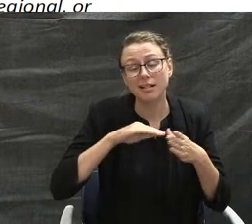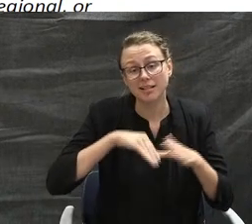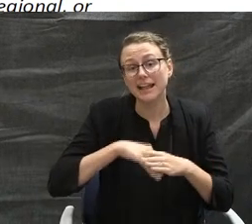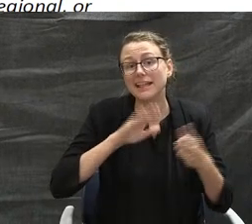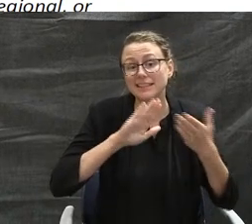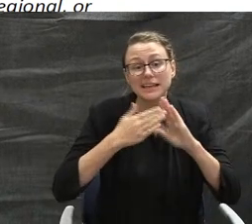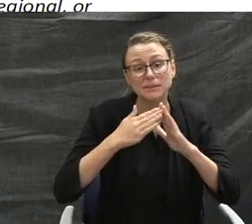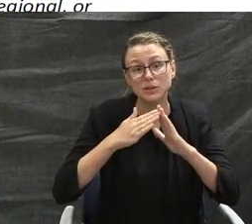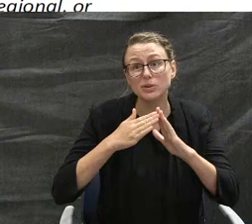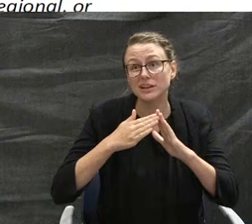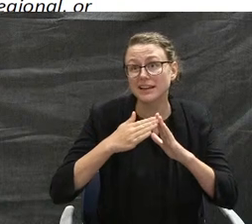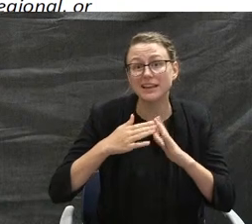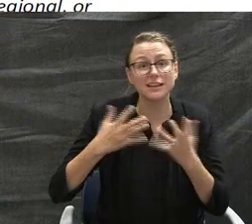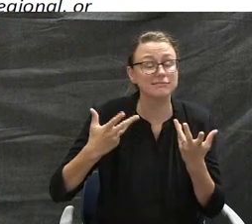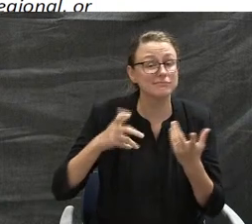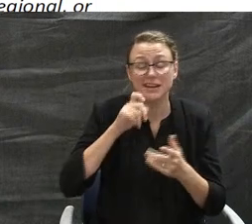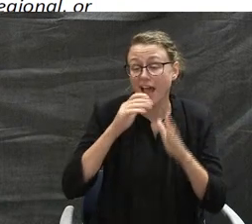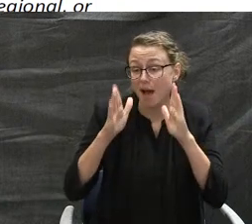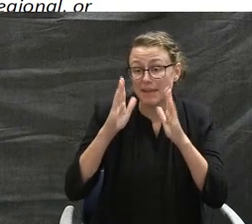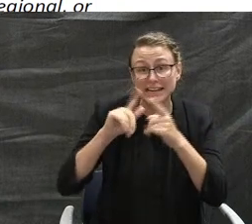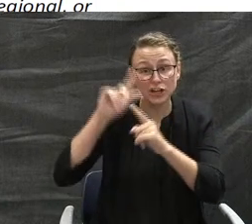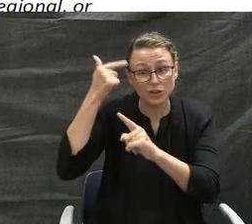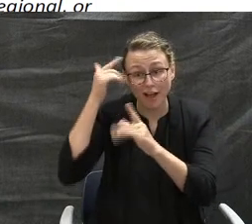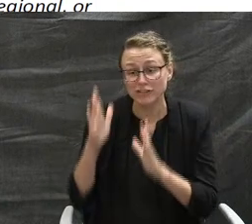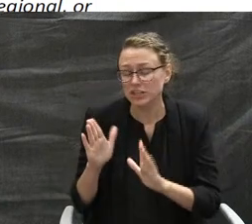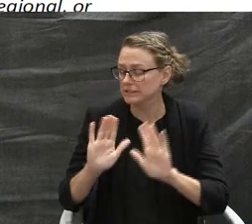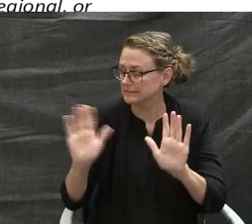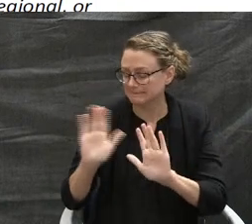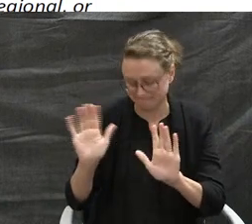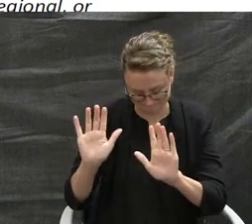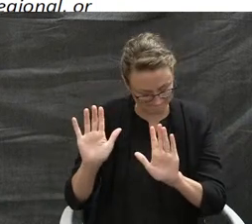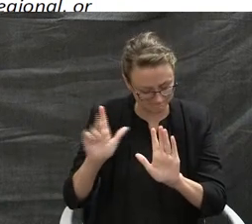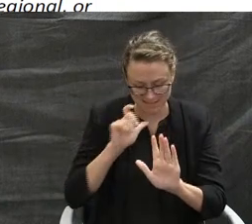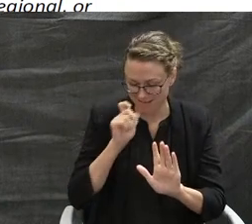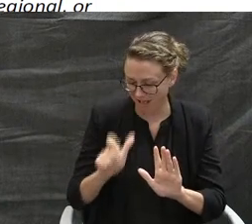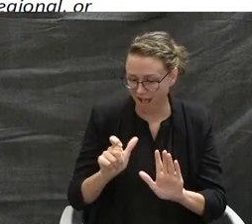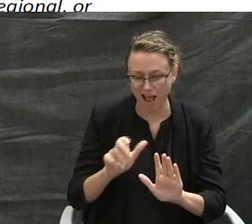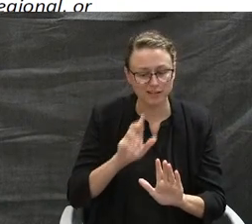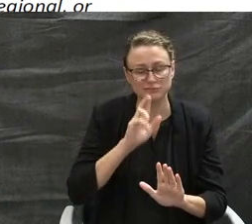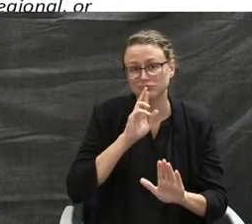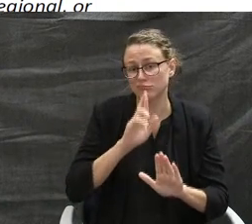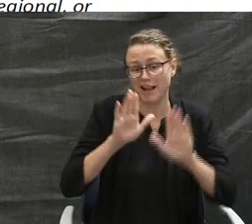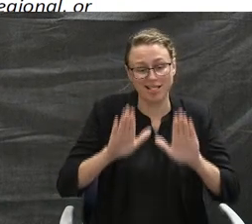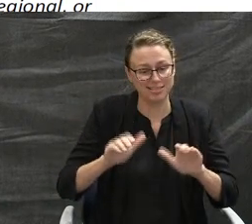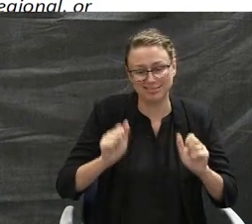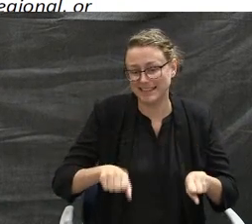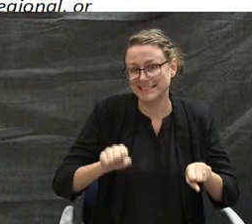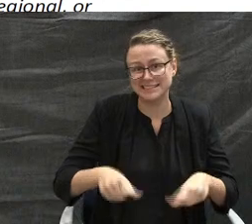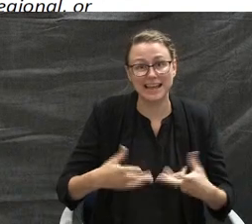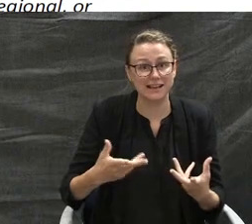don't have to pay any attention to the governor. That's not realistic. We have to follow their guidelines or they can shut our schools down.